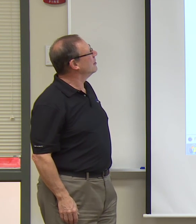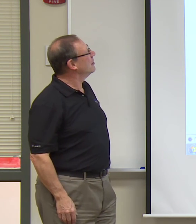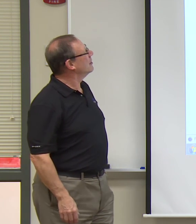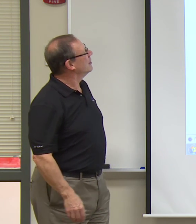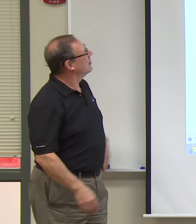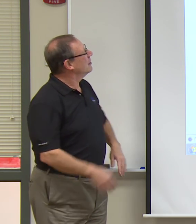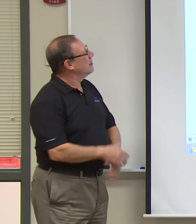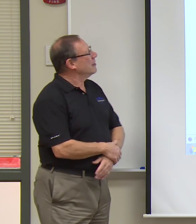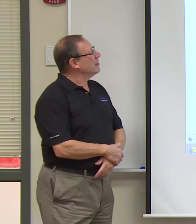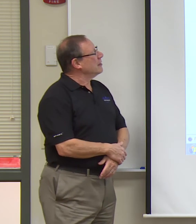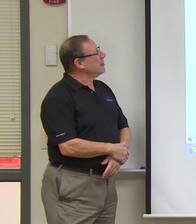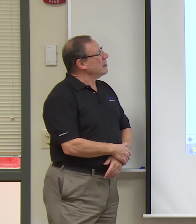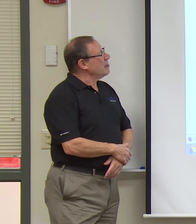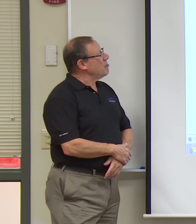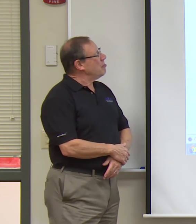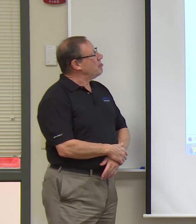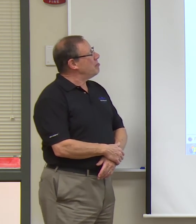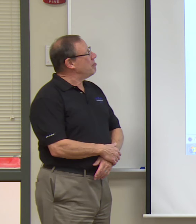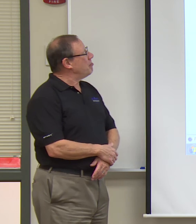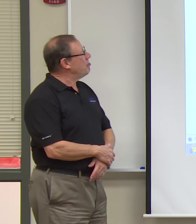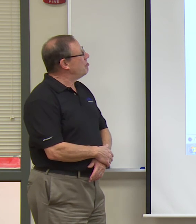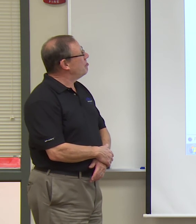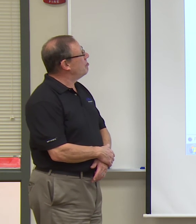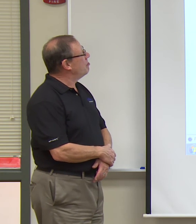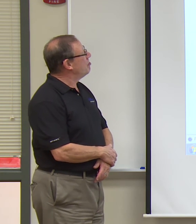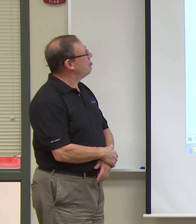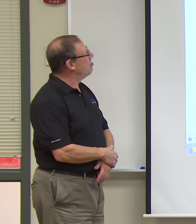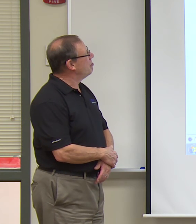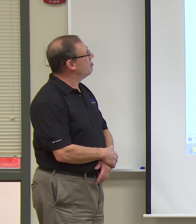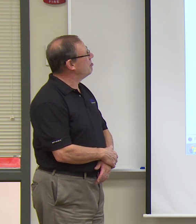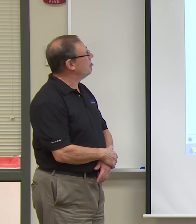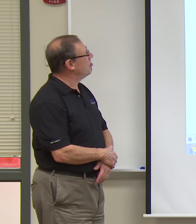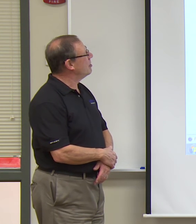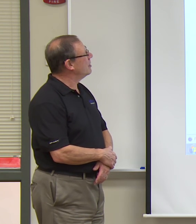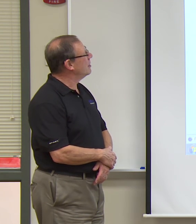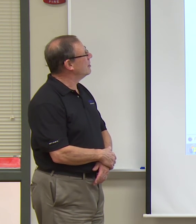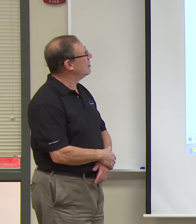quiz this week, and then this icon here,